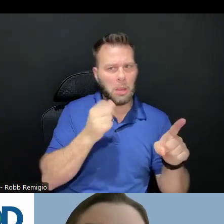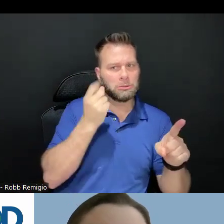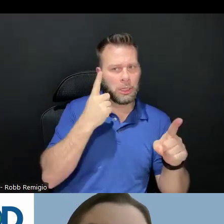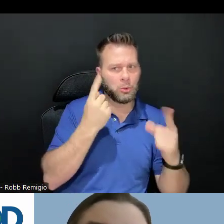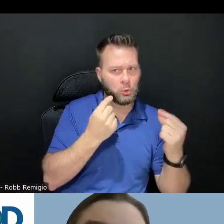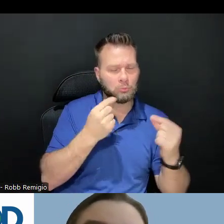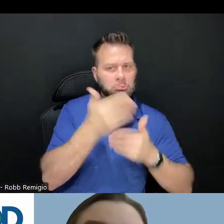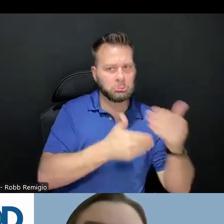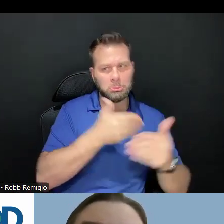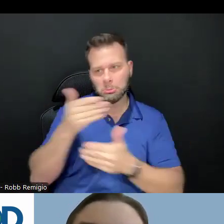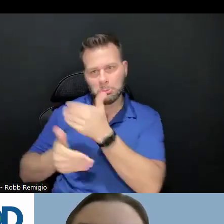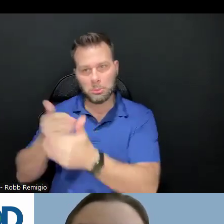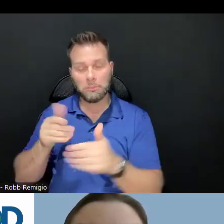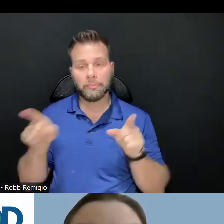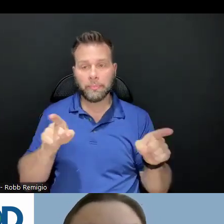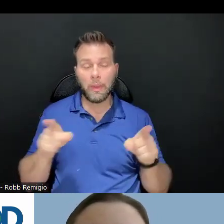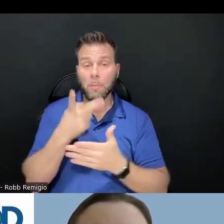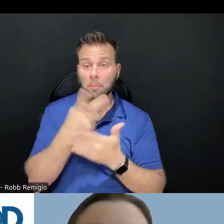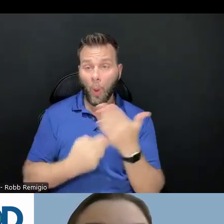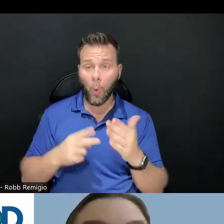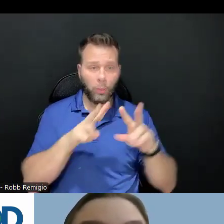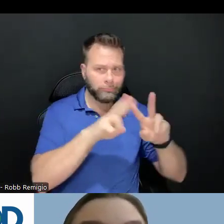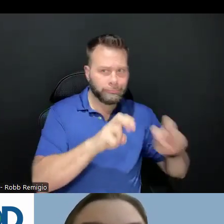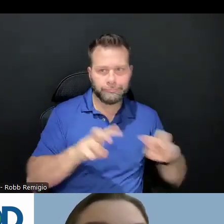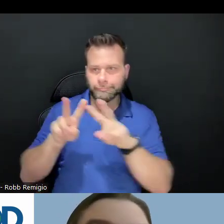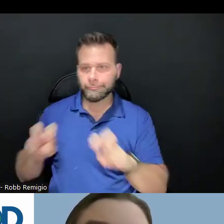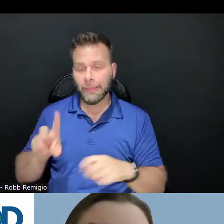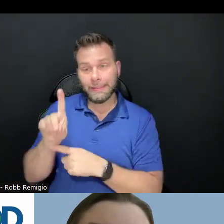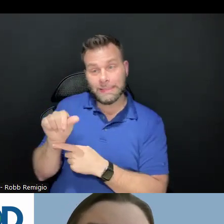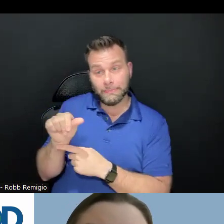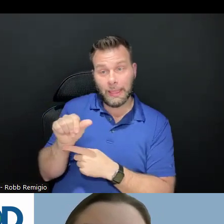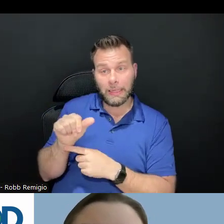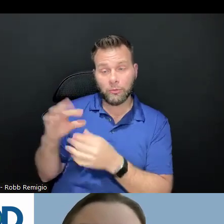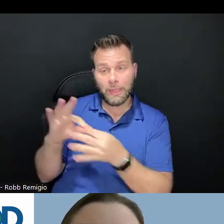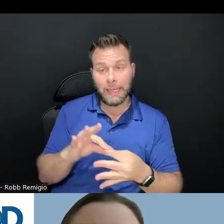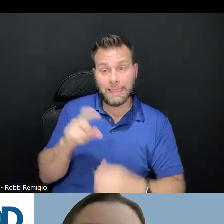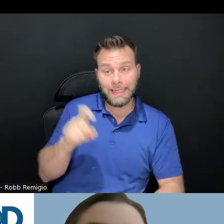effective communication requests. Though both of these requests are looking at both, the disability related need and the